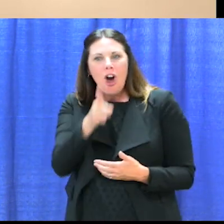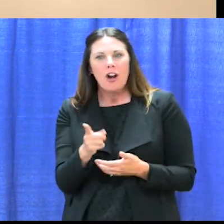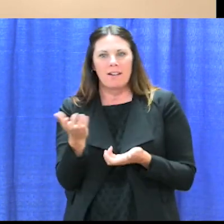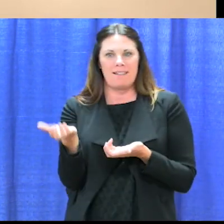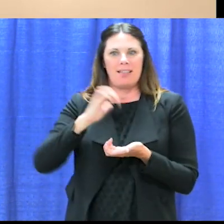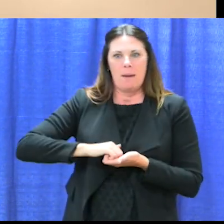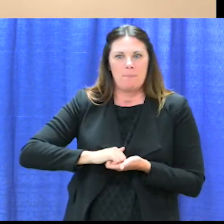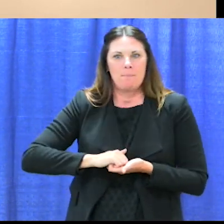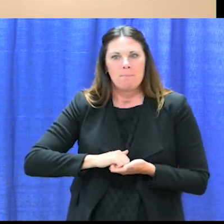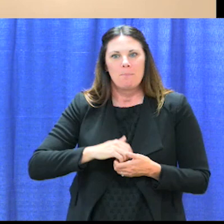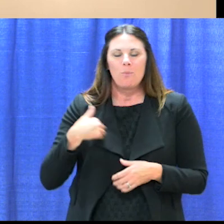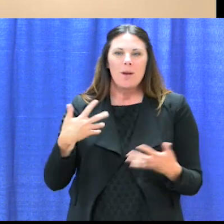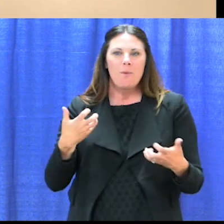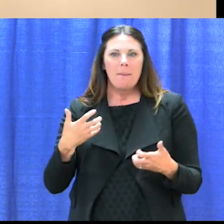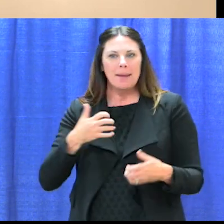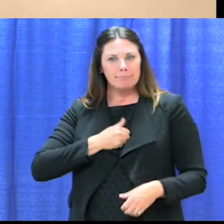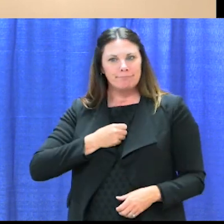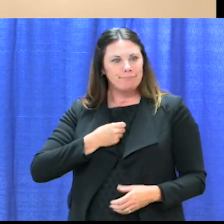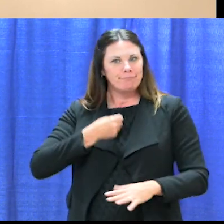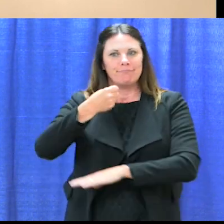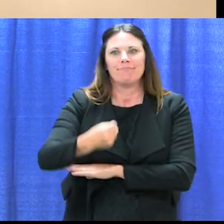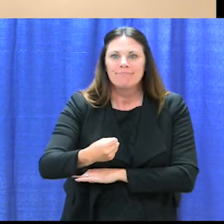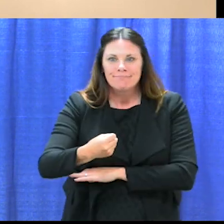to be at the table and so we're thankful for that.